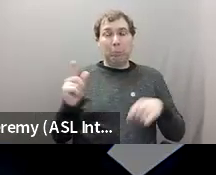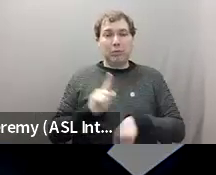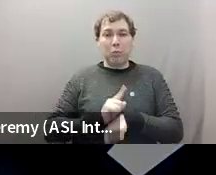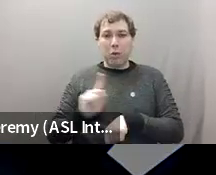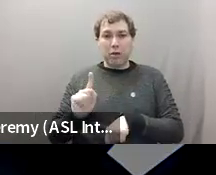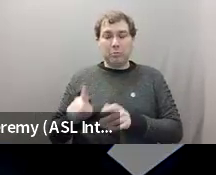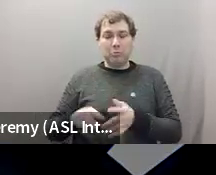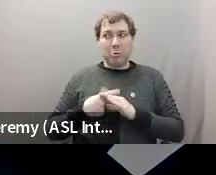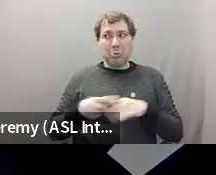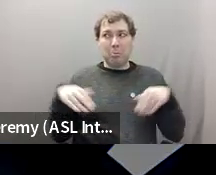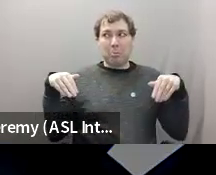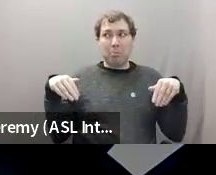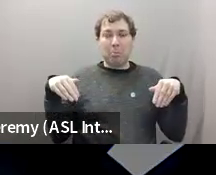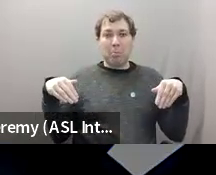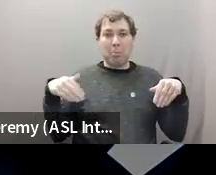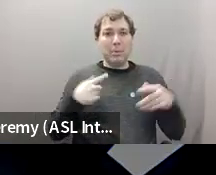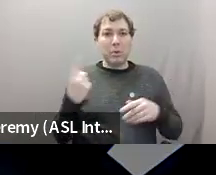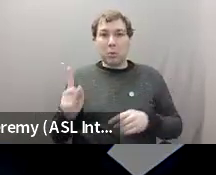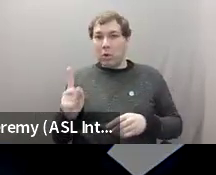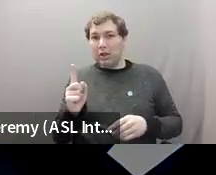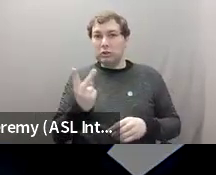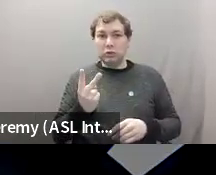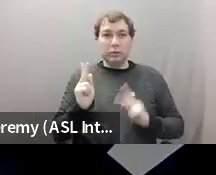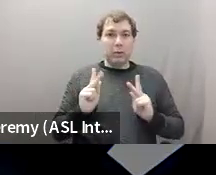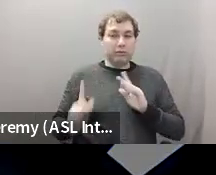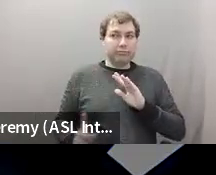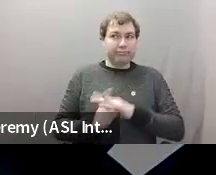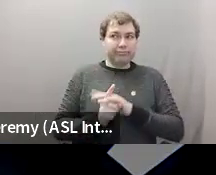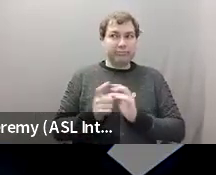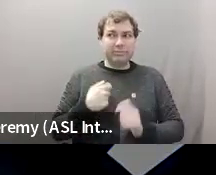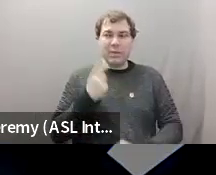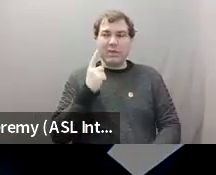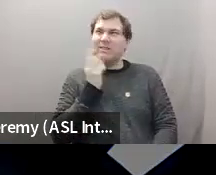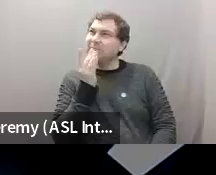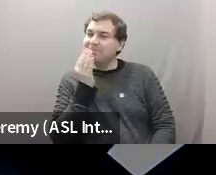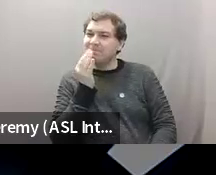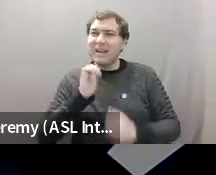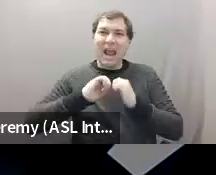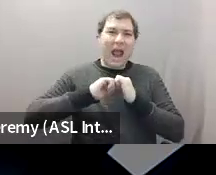Lynnie Downum-Hanzal: So like, I was only getting one or 2 people. Lynnie Downum-Hanzal: And I was thinking, How can I get more people to come?